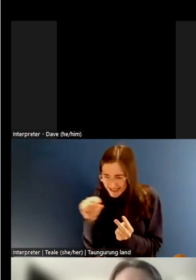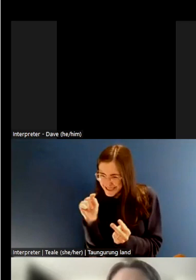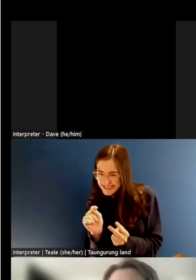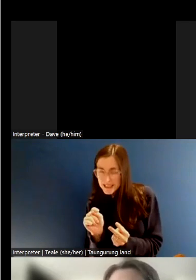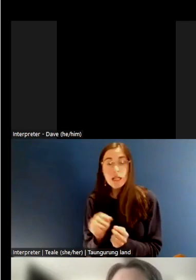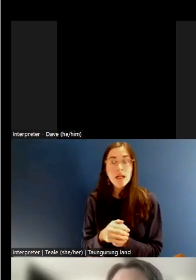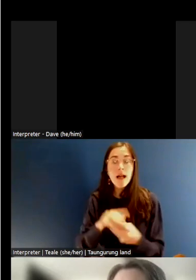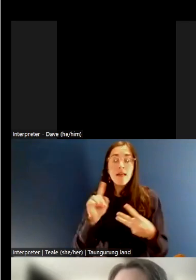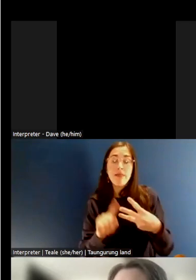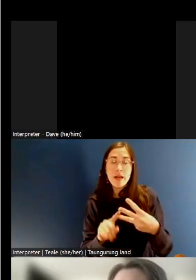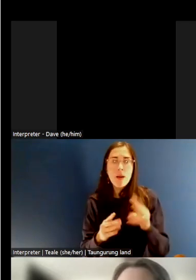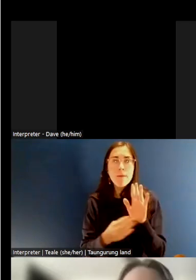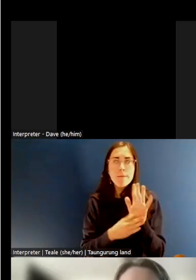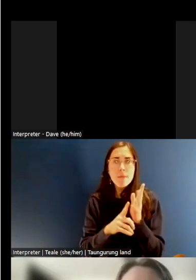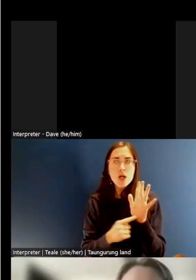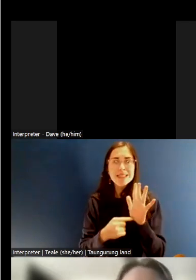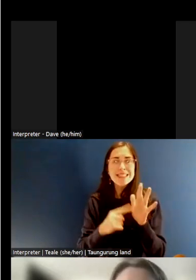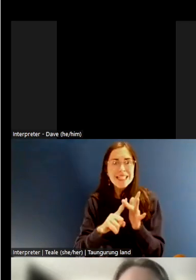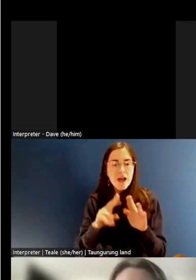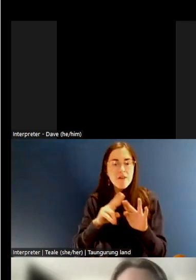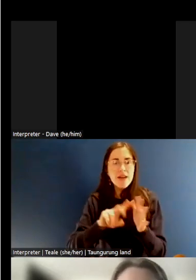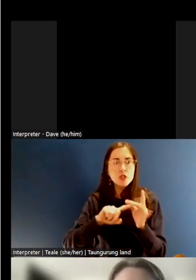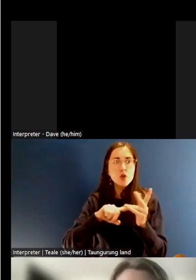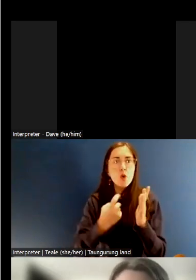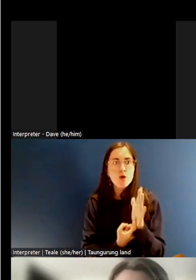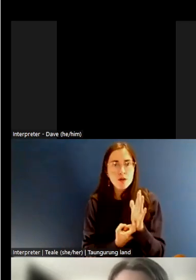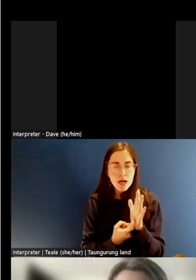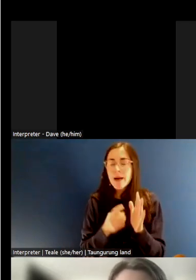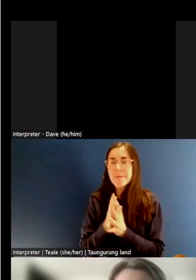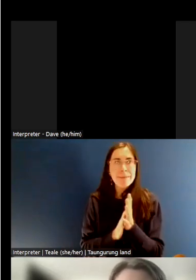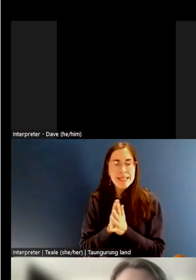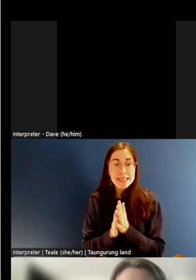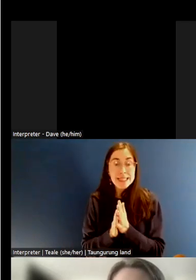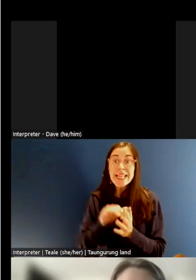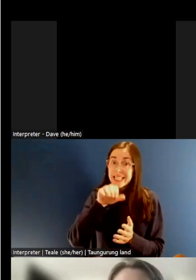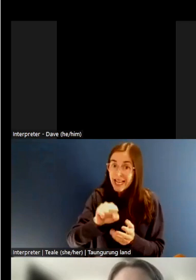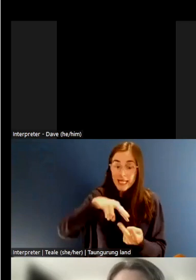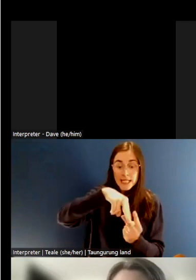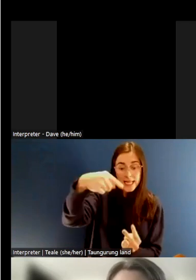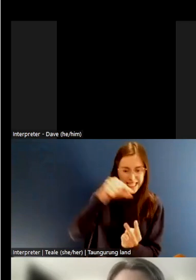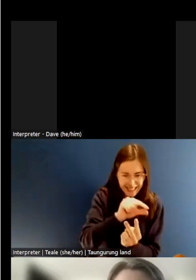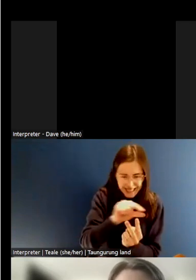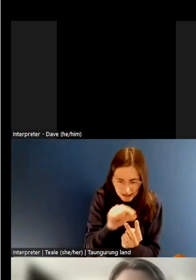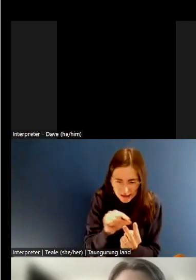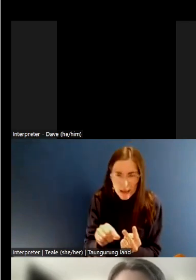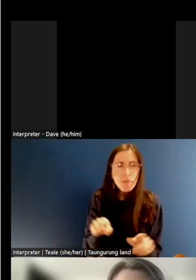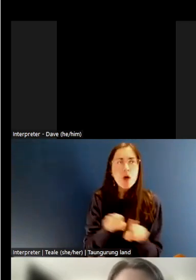So genetics plays a role, but there's other environmental impacts as well. And sometimes it's lots of different genes together.